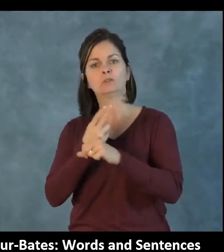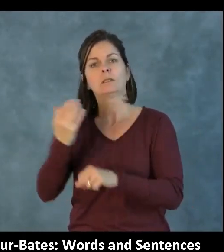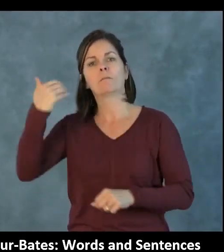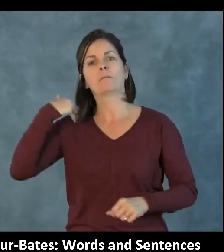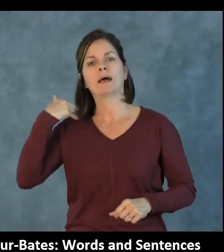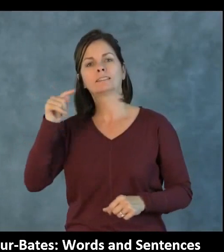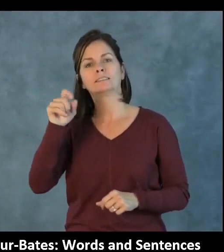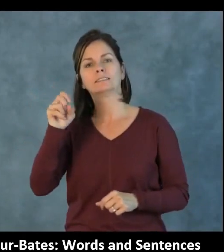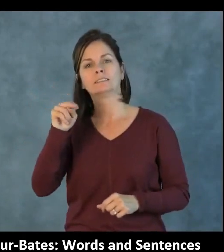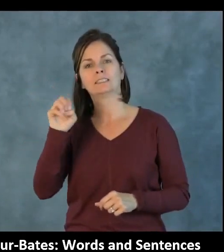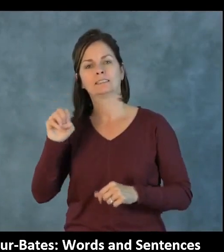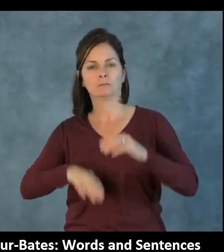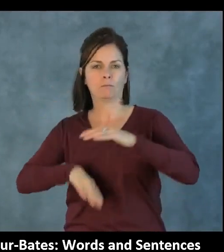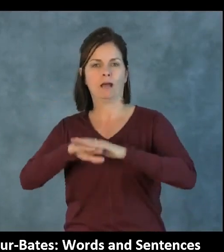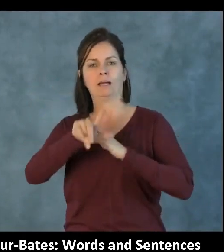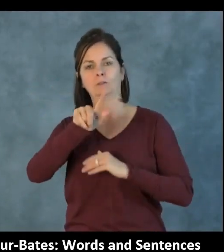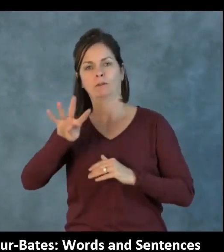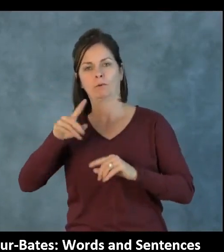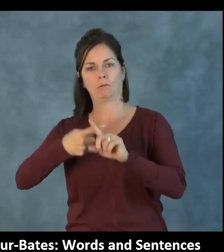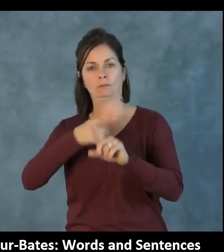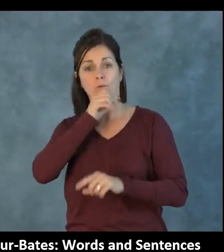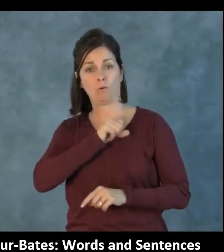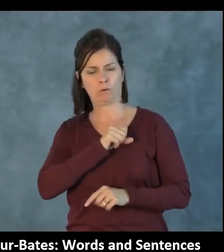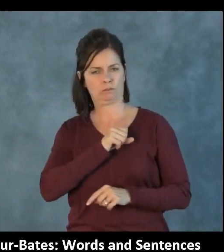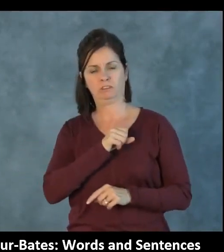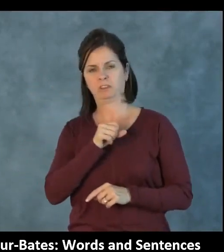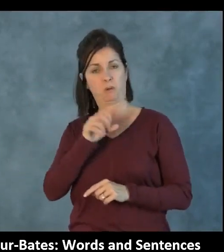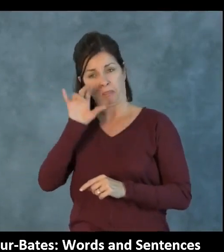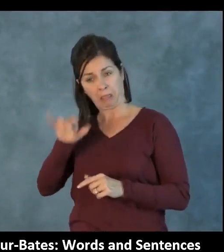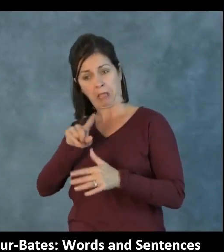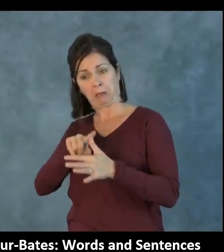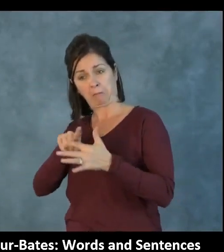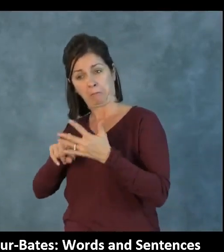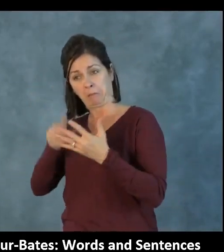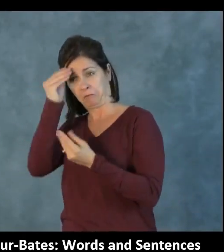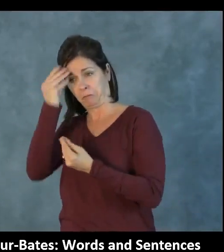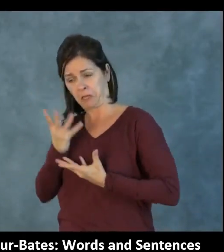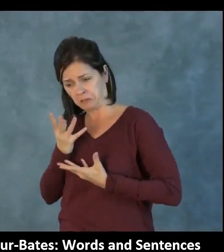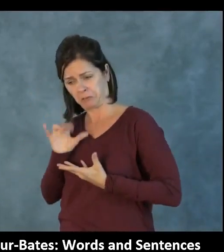That would not be something, we would be concerned about, that she's not doing.